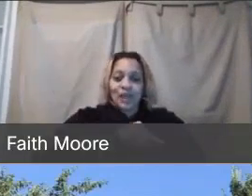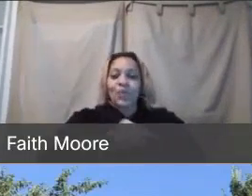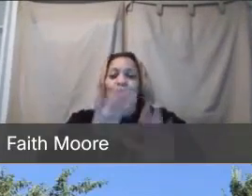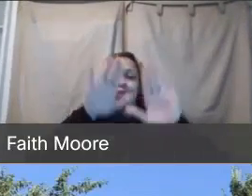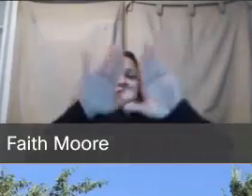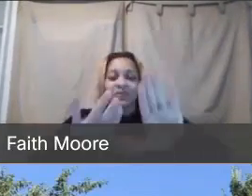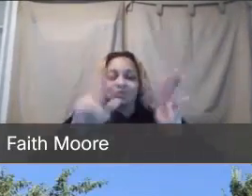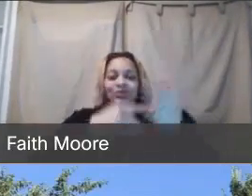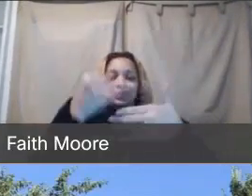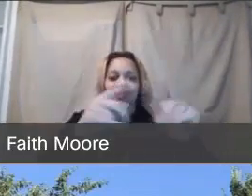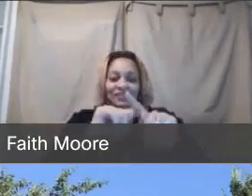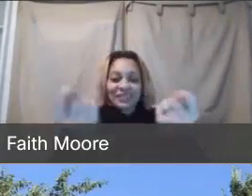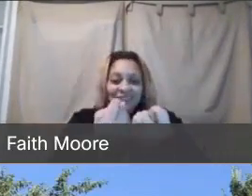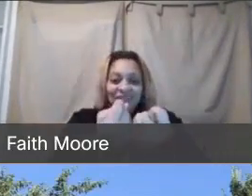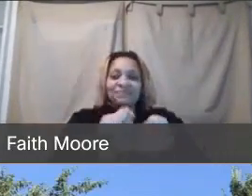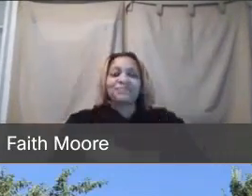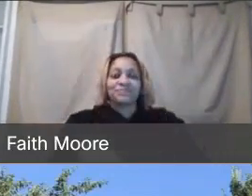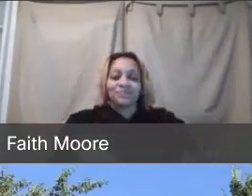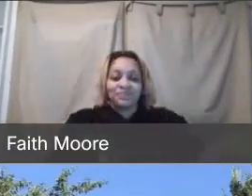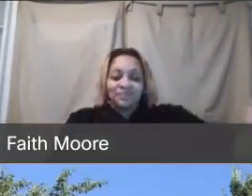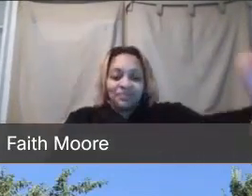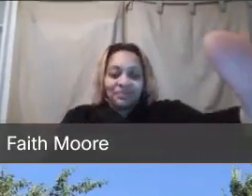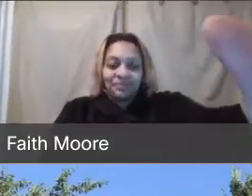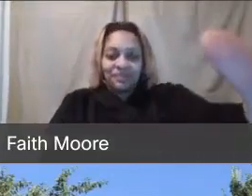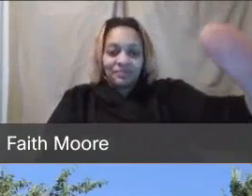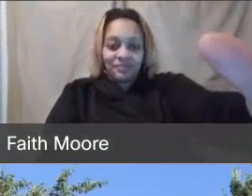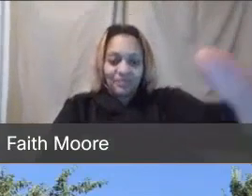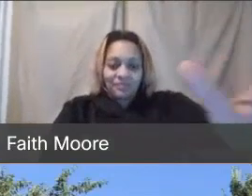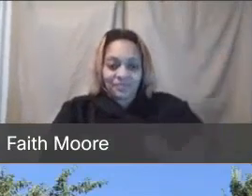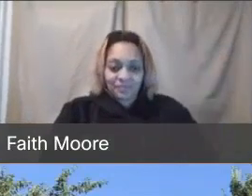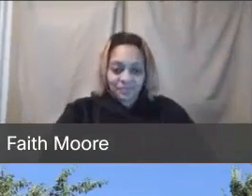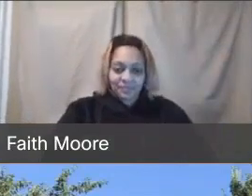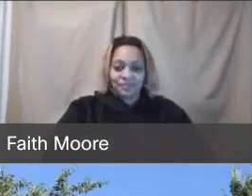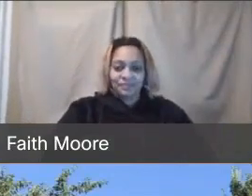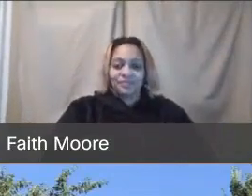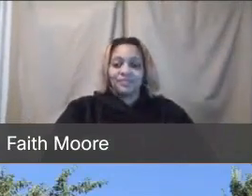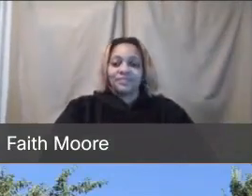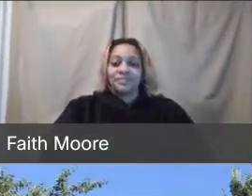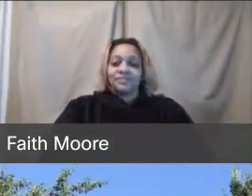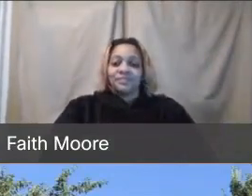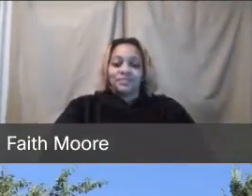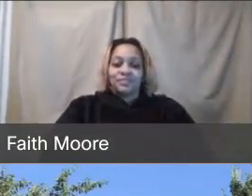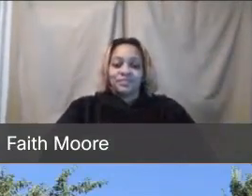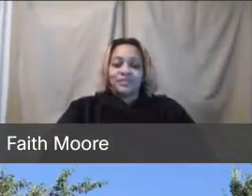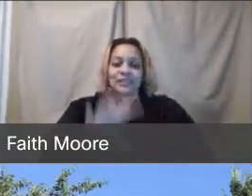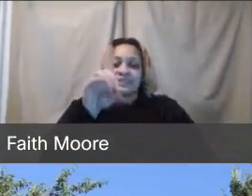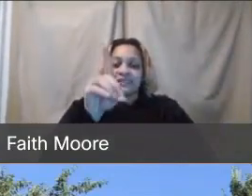Bye bye drew or drew if you want to take me through and introduce yourself in the members of your team. Thank you.